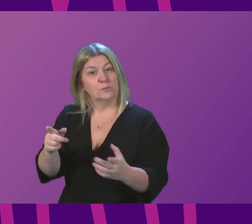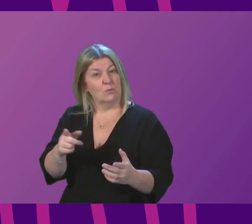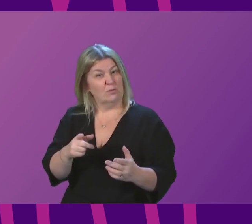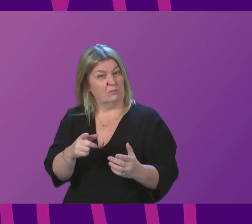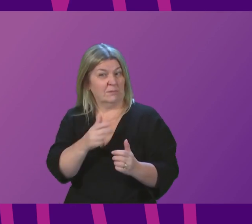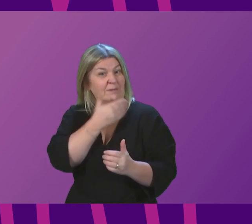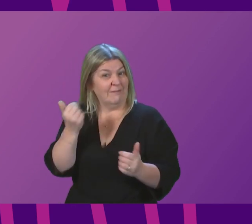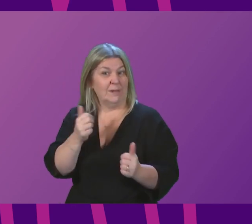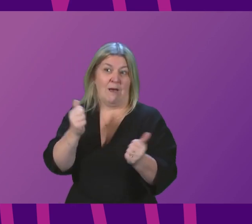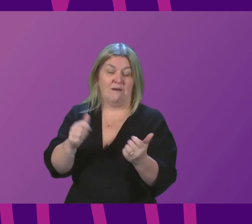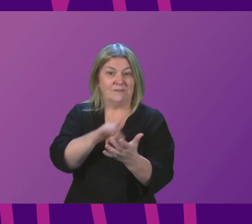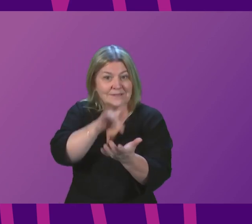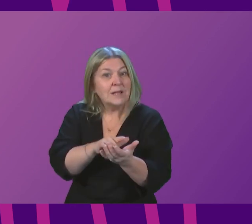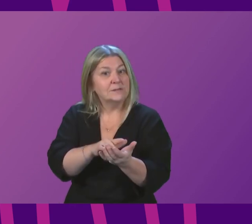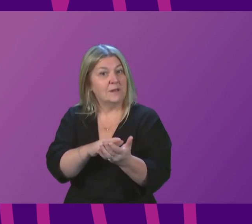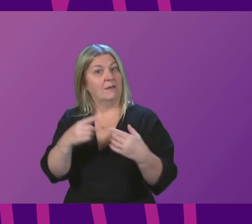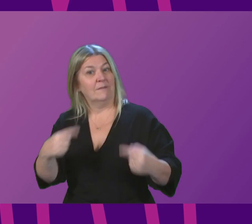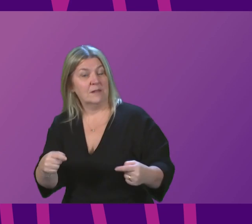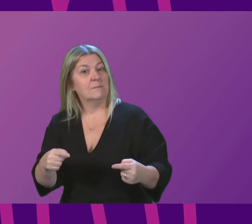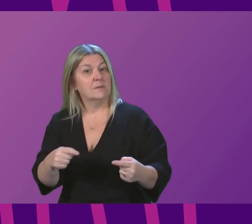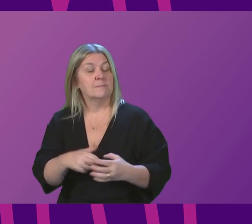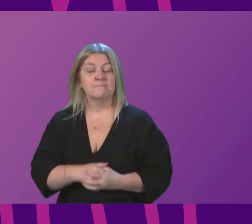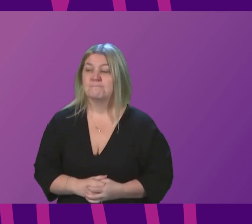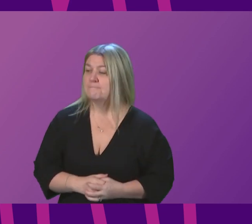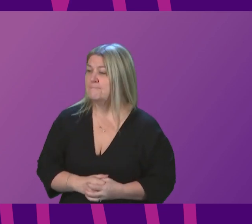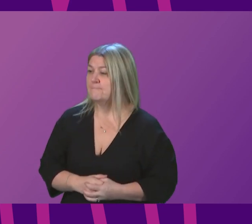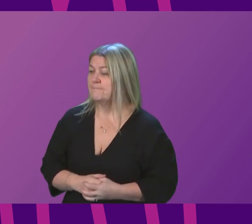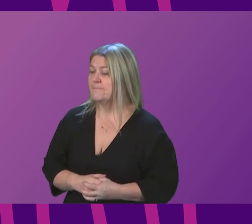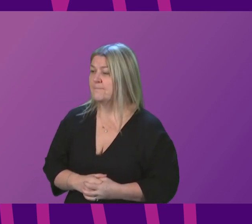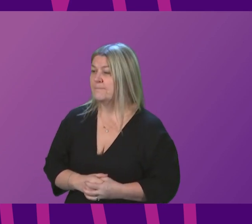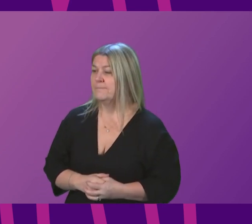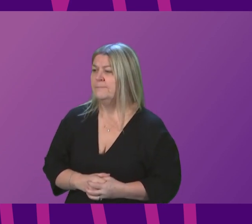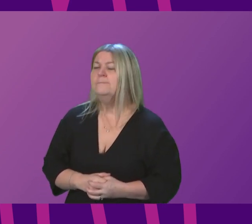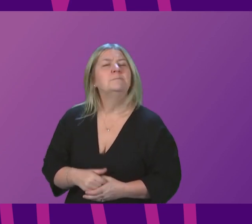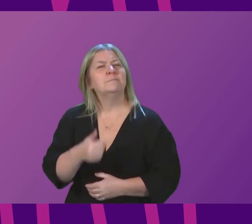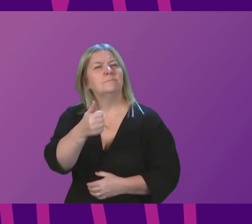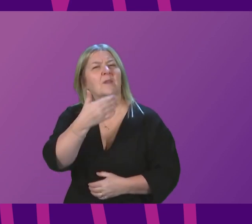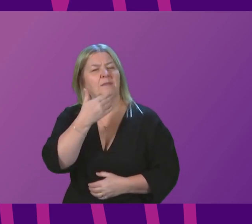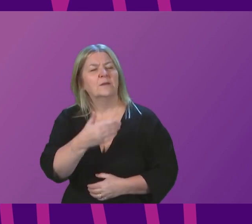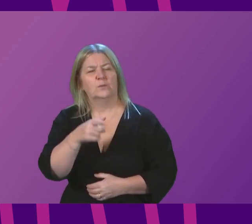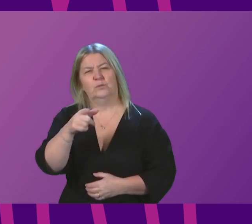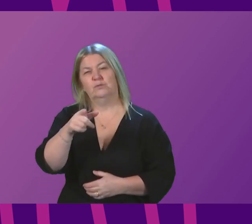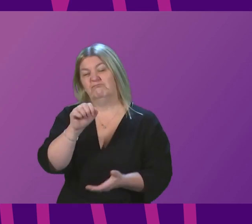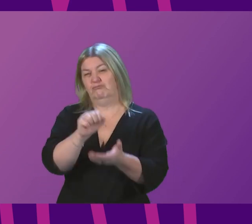I agree very much with that, and that is the point that I was seeking to make in response to the previous question.